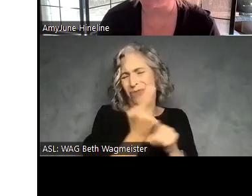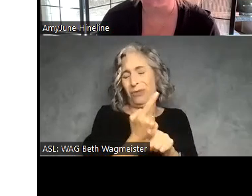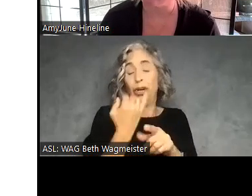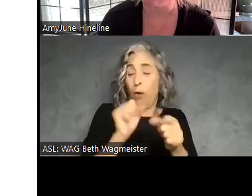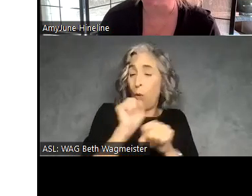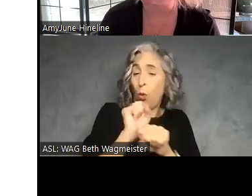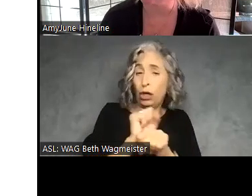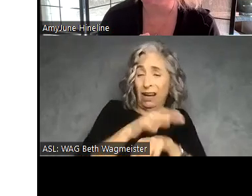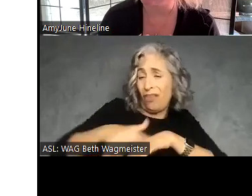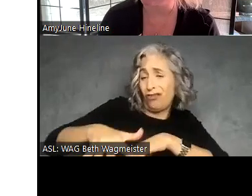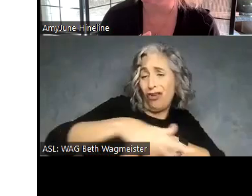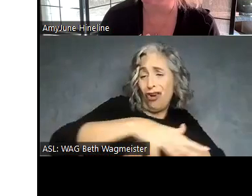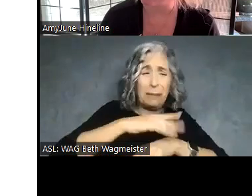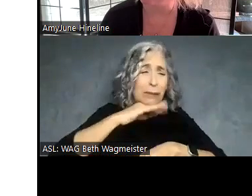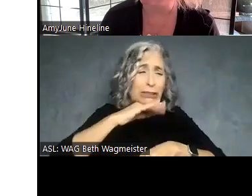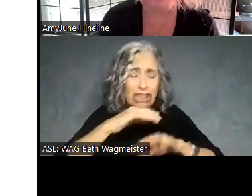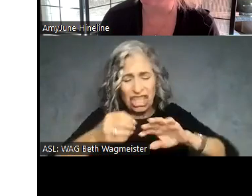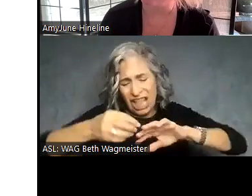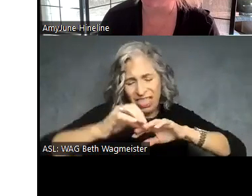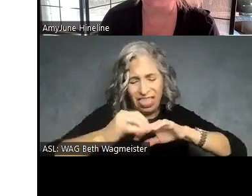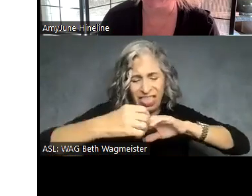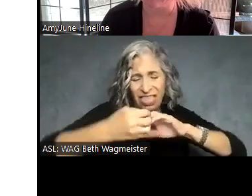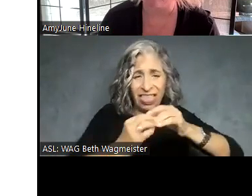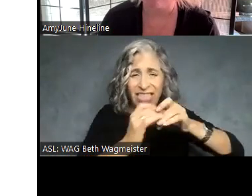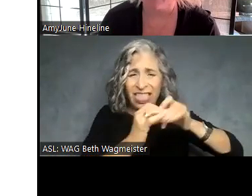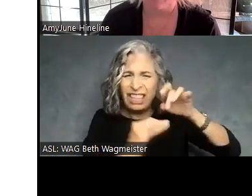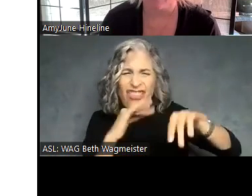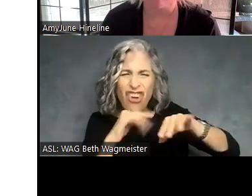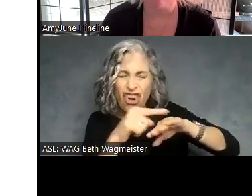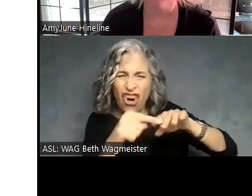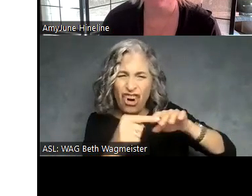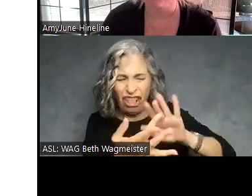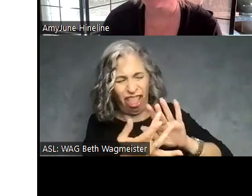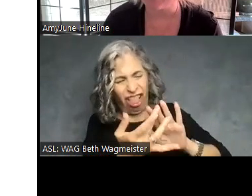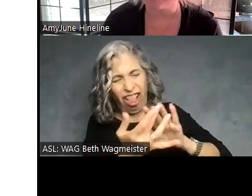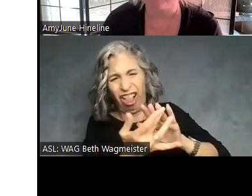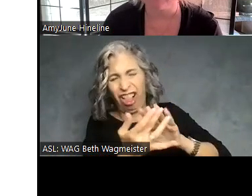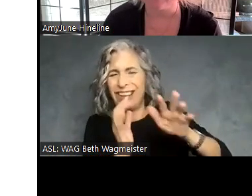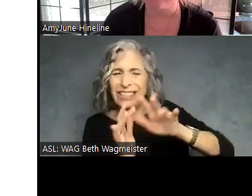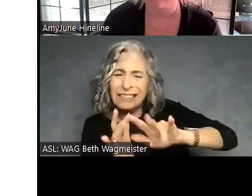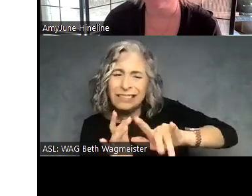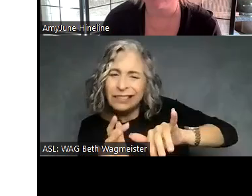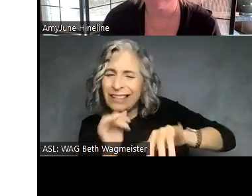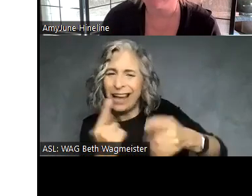there's beards grown during COVID. There's weight fluctuations. You know, the size and shape of your